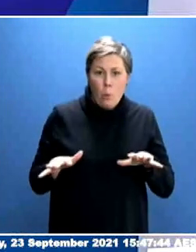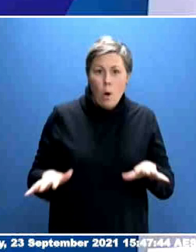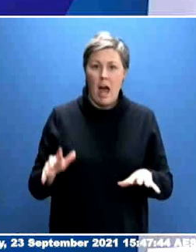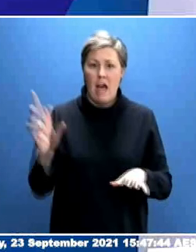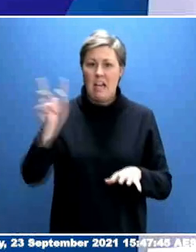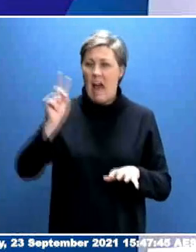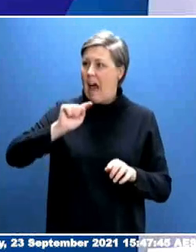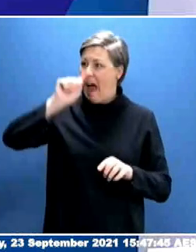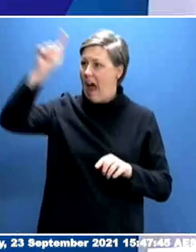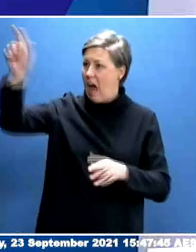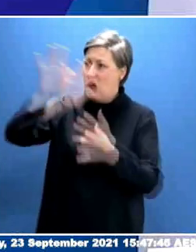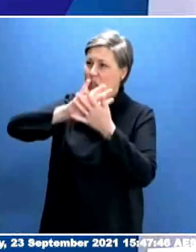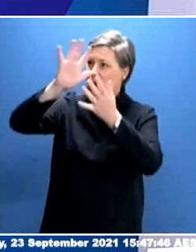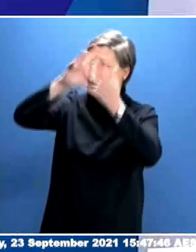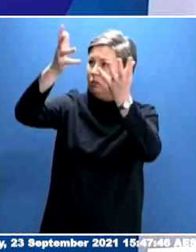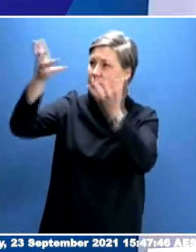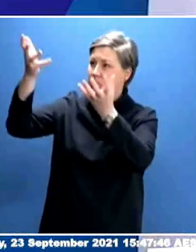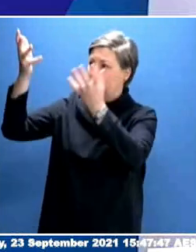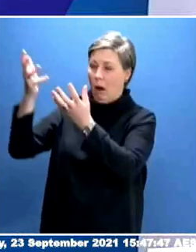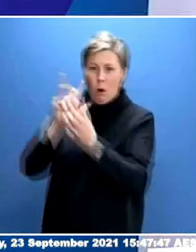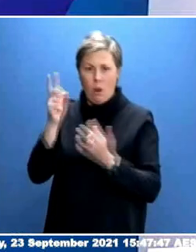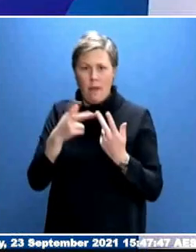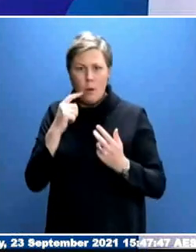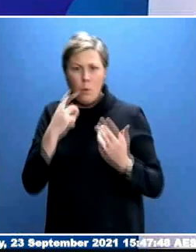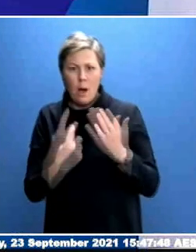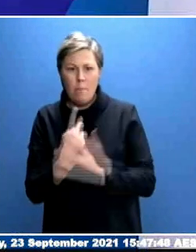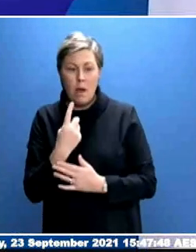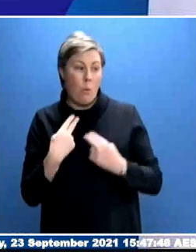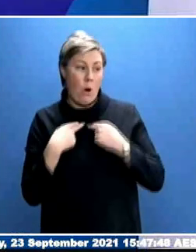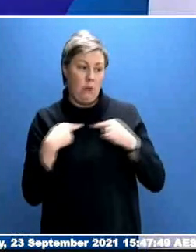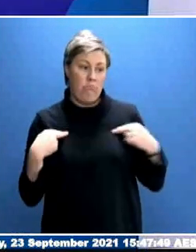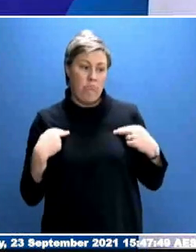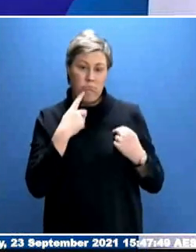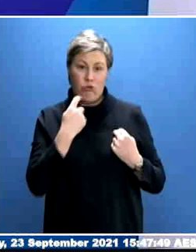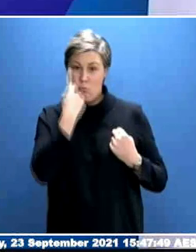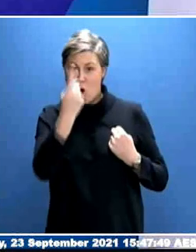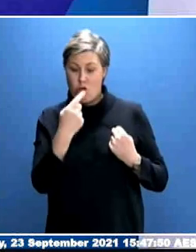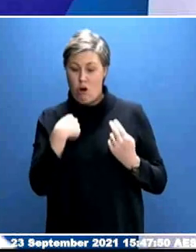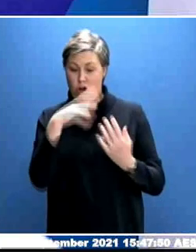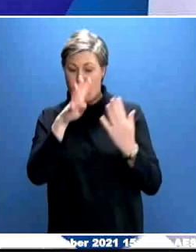I wonder what else will happen. Well, it's not on my schedule for tomorrow Chair to predict, but I can